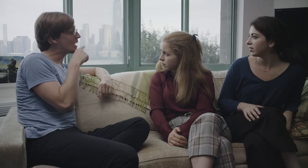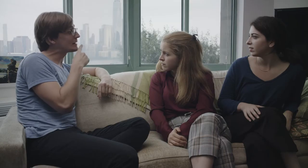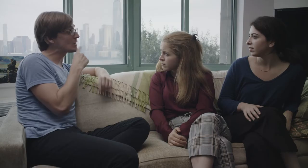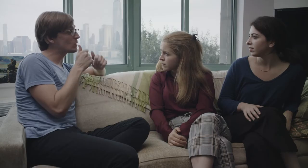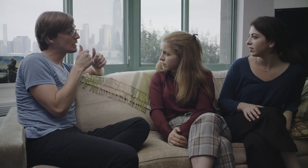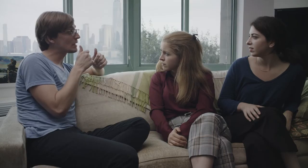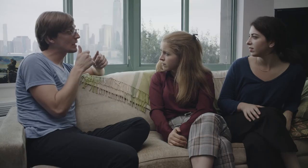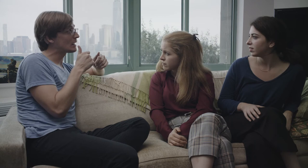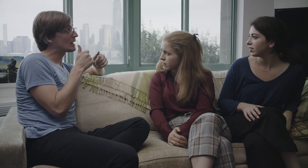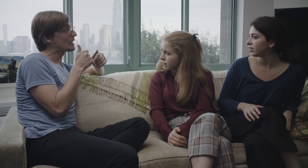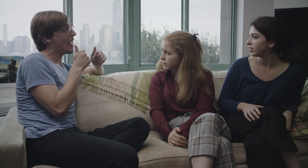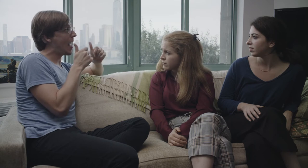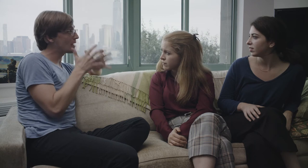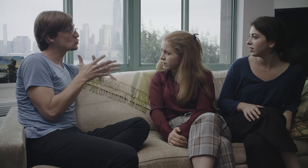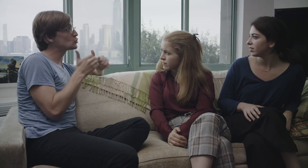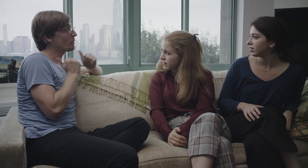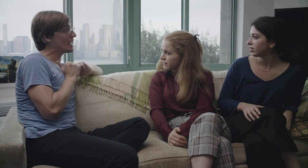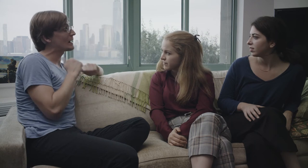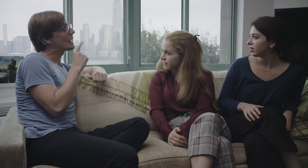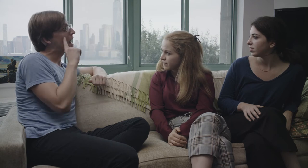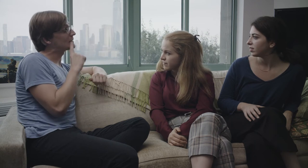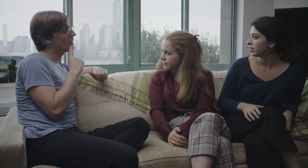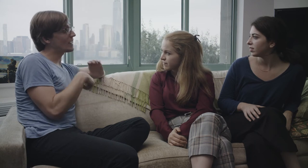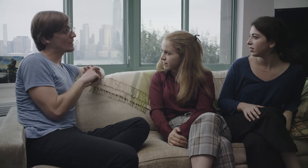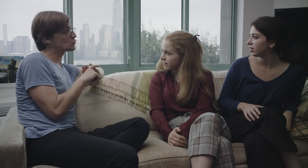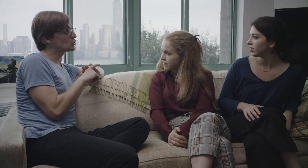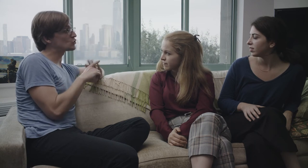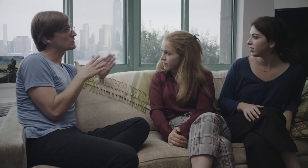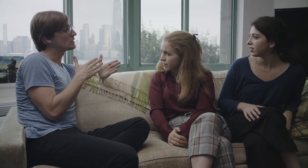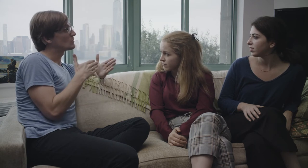Often, when I see actors who are hearing playing deaf roles,